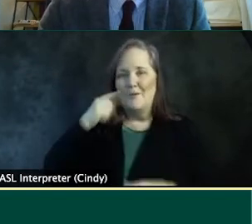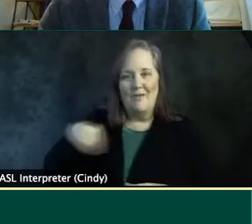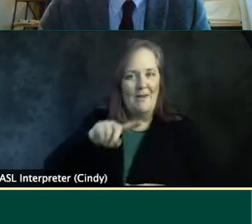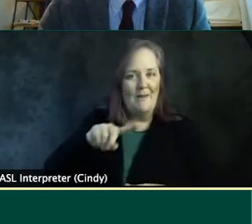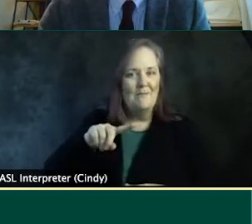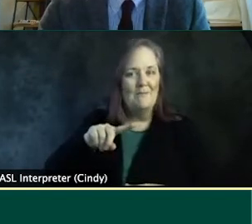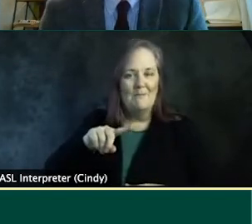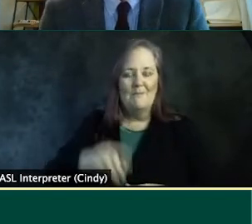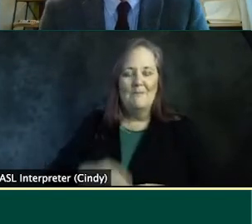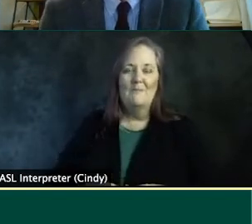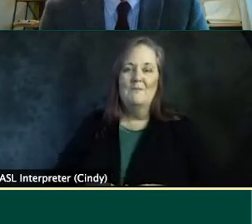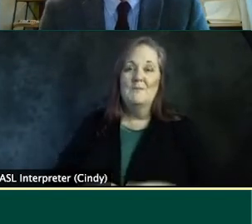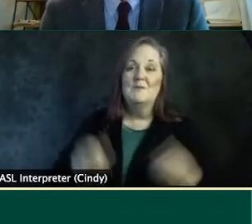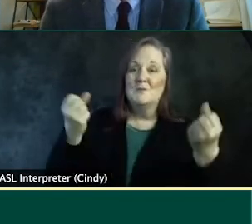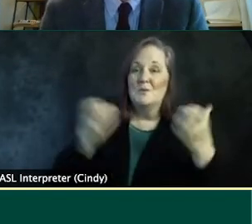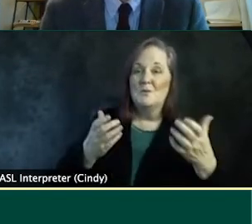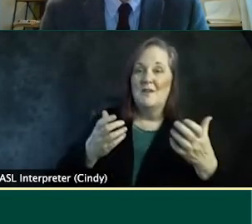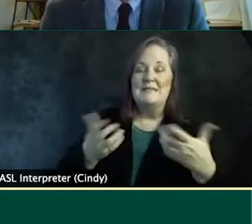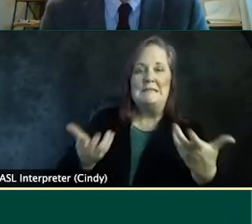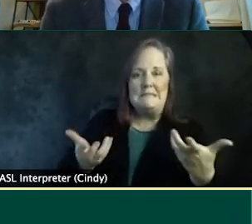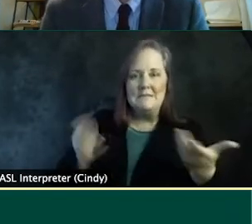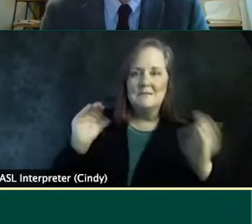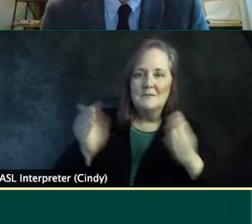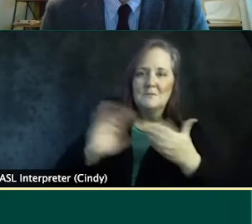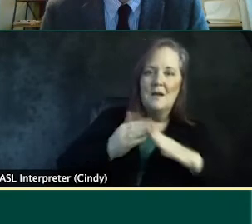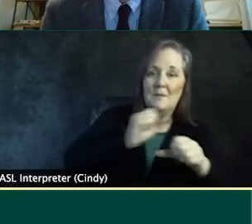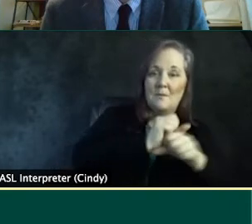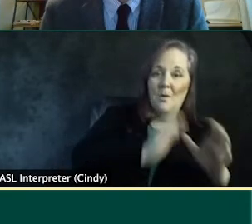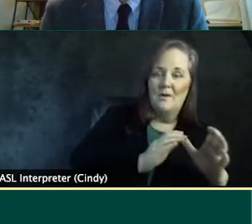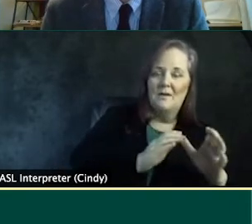and that would require the companies to pay 120% of the local minimum wage